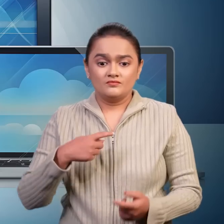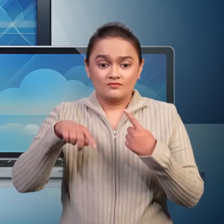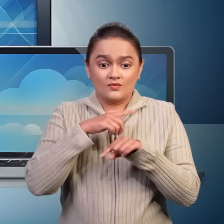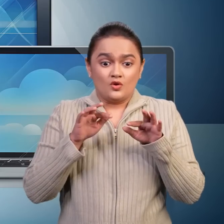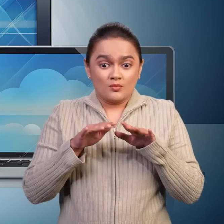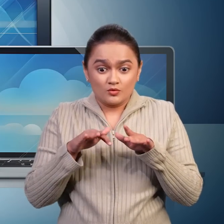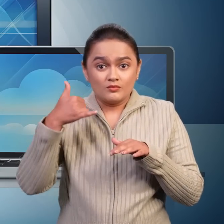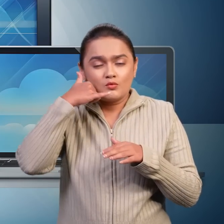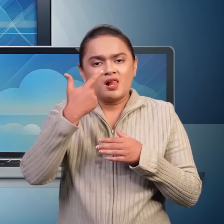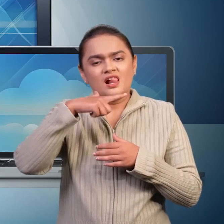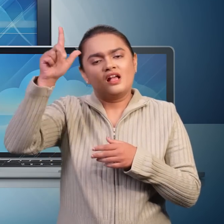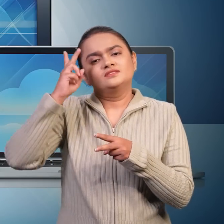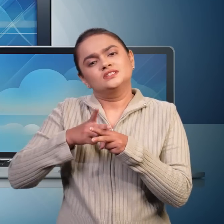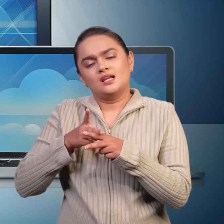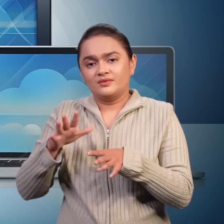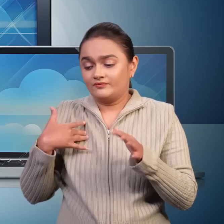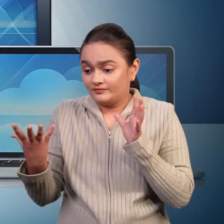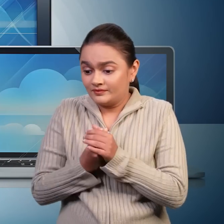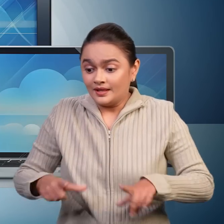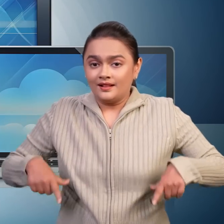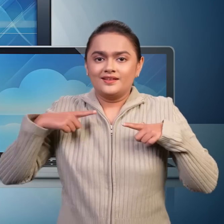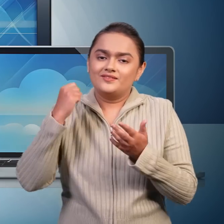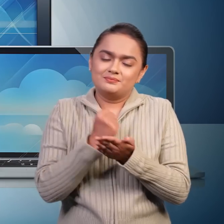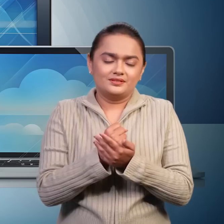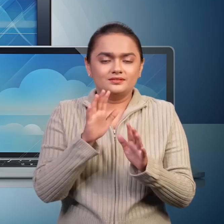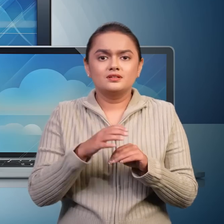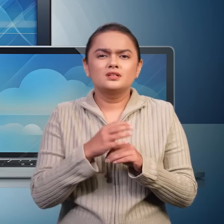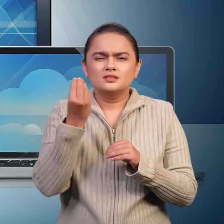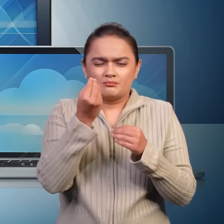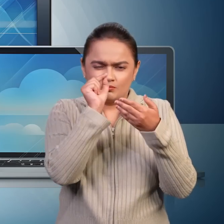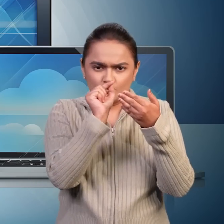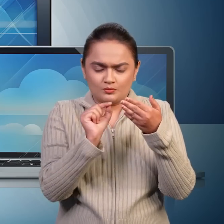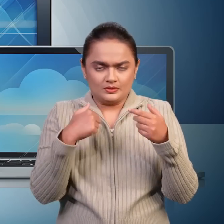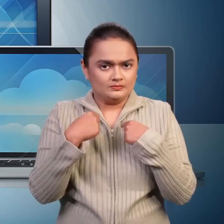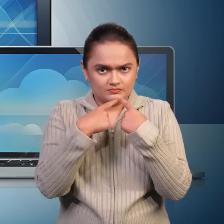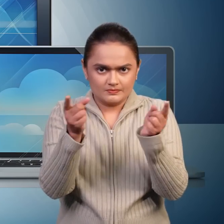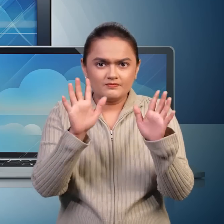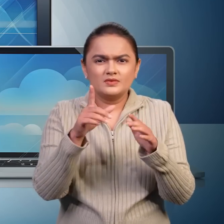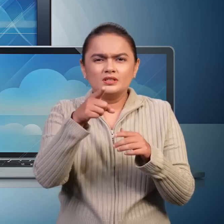Our computers and mobiles are here to stay and we're going to learn to live with them. A couple of pointers for this.